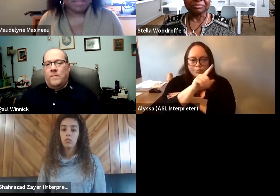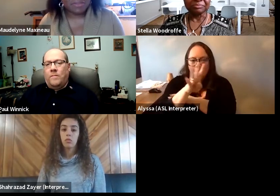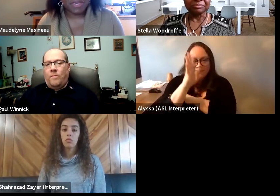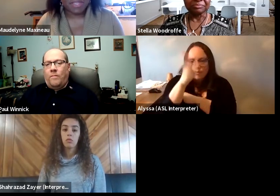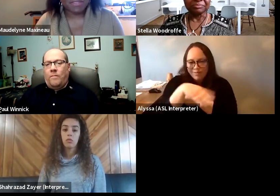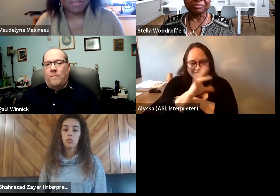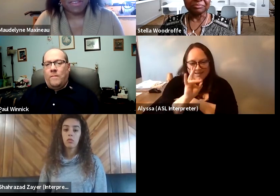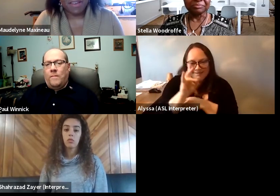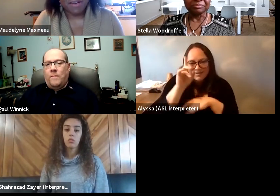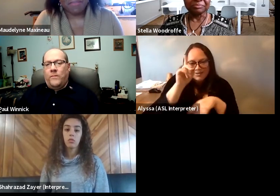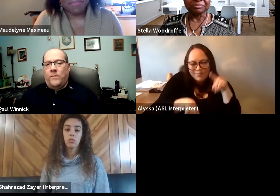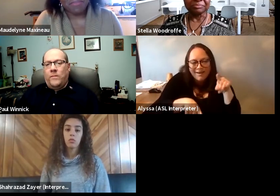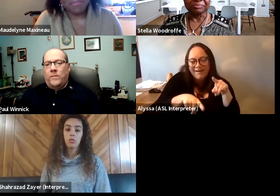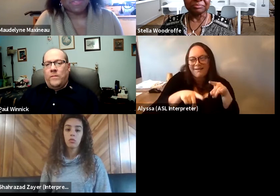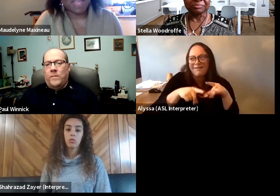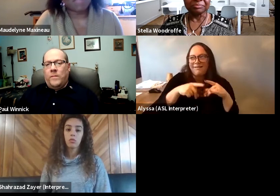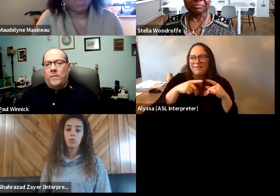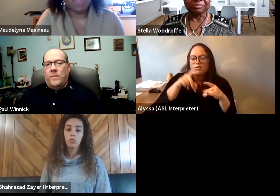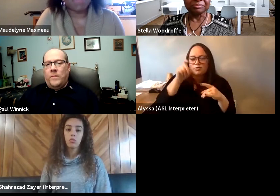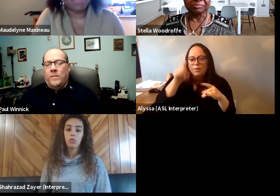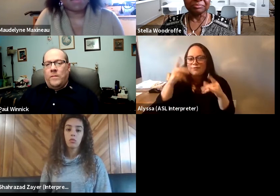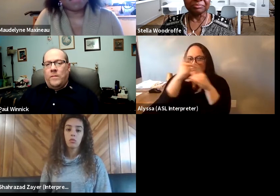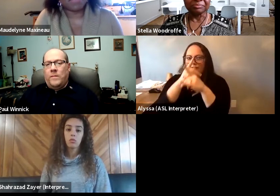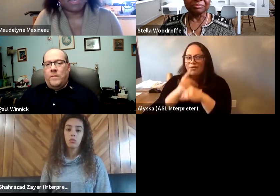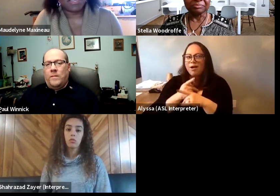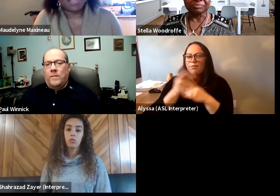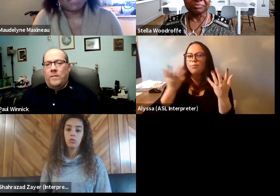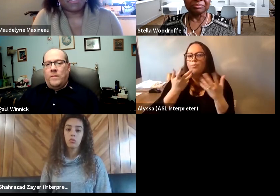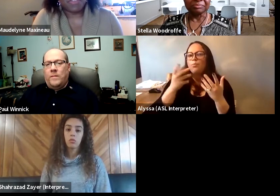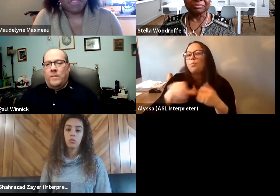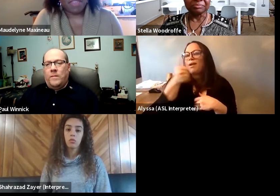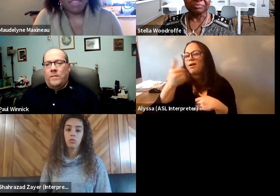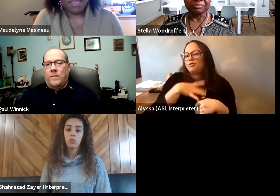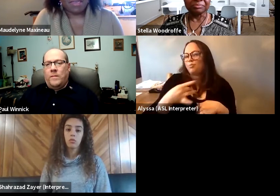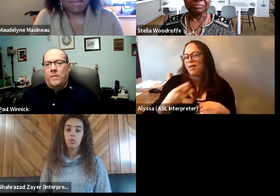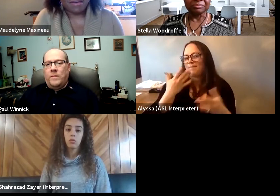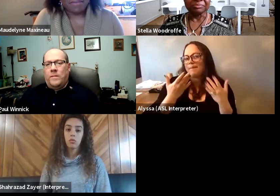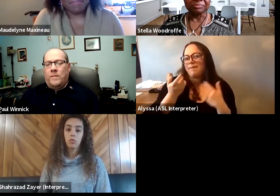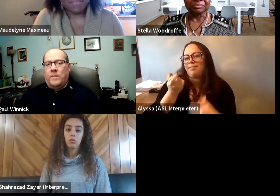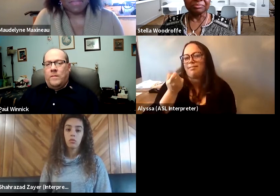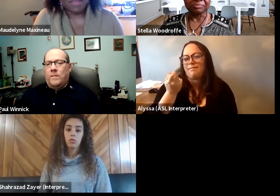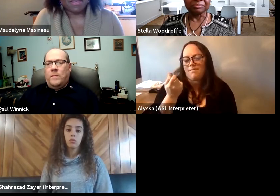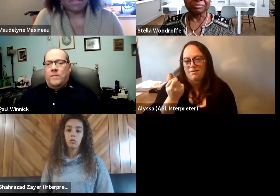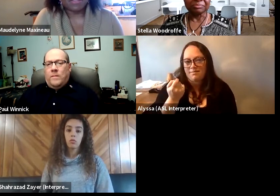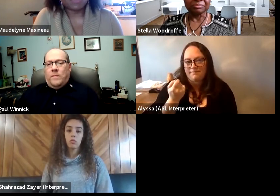little bit. So that's one strength, I think, the school